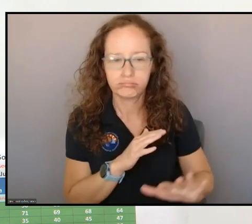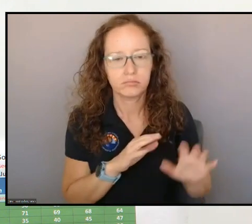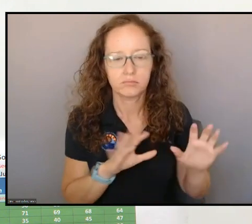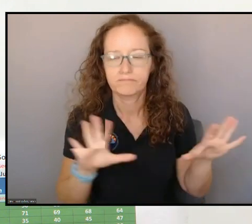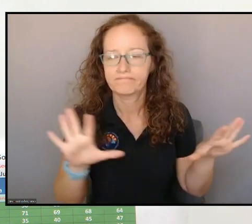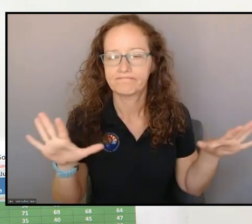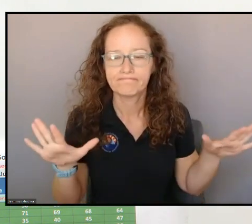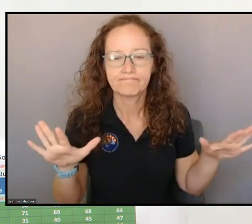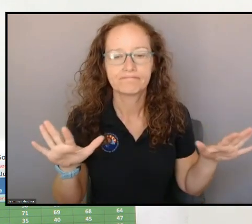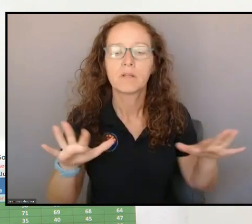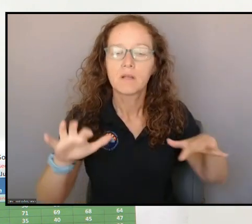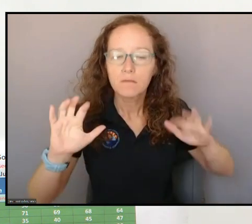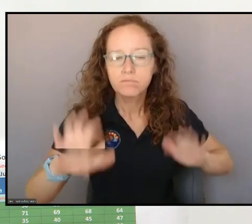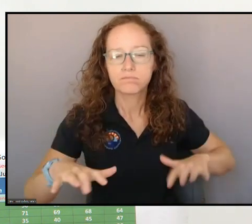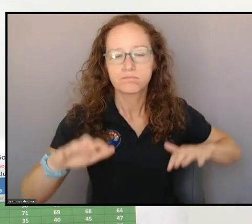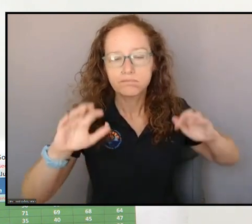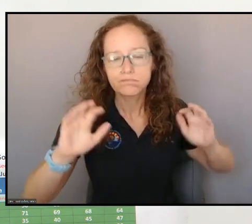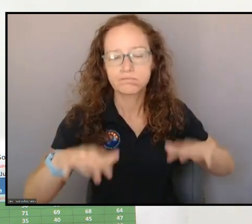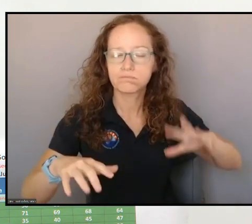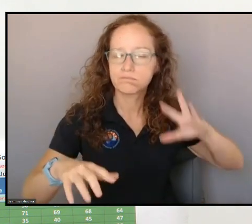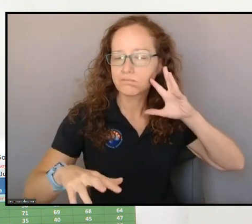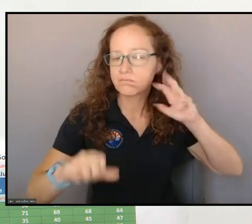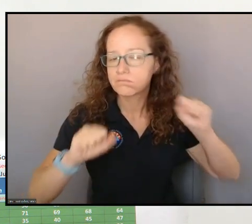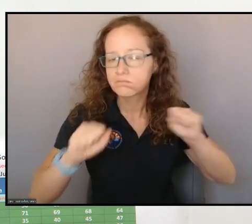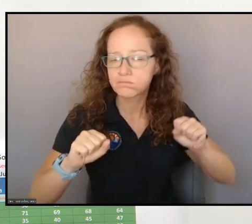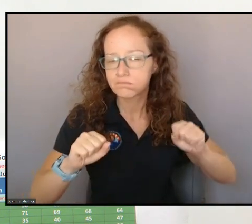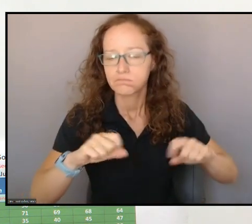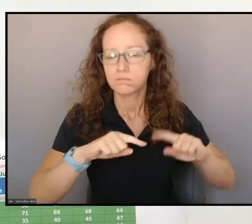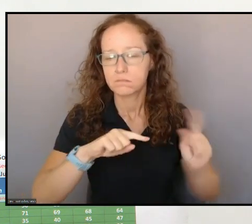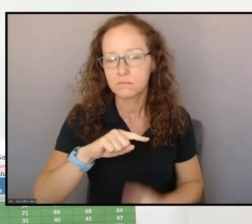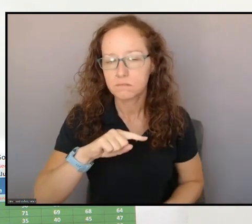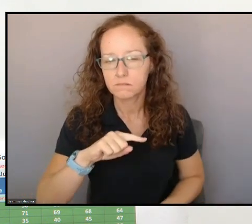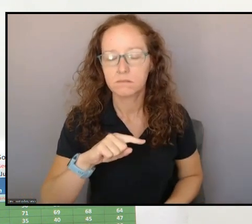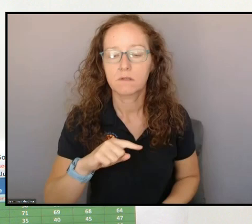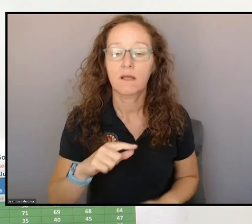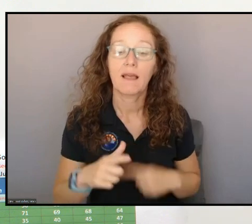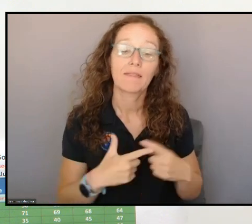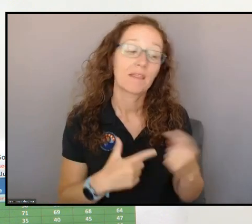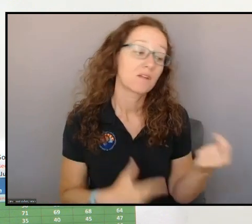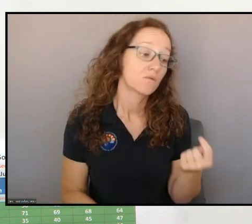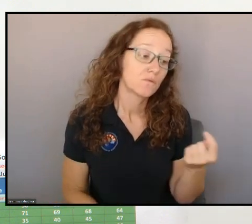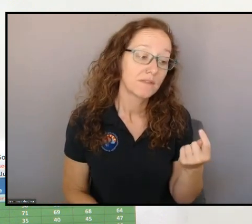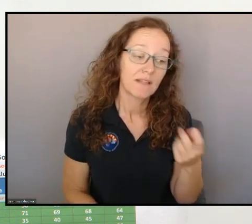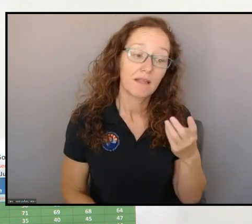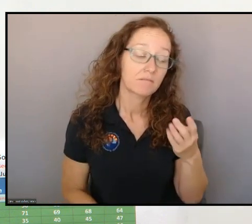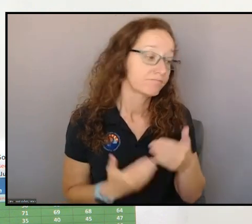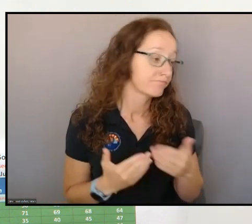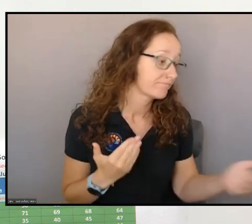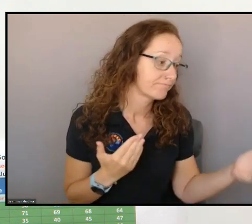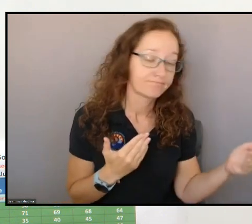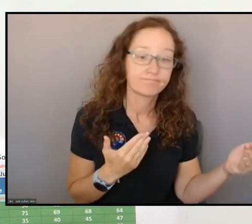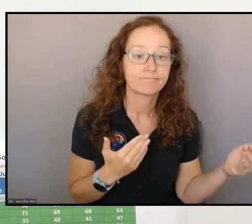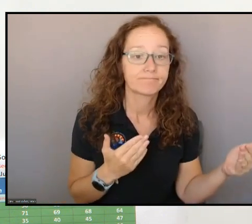as we go into Tuesday towards the end of the week, chances diminish somewhat. Mainly to afternoon isolated or even